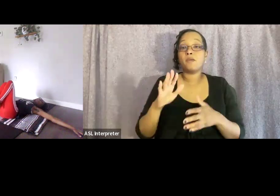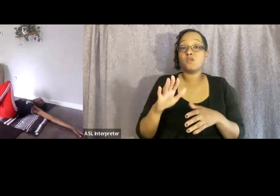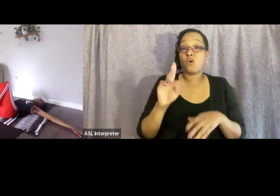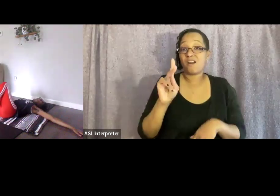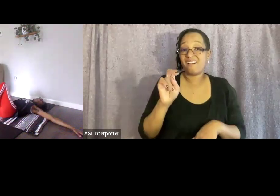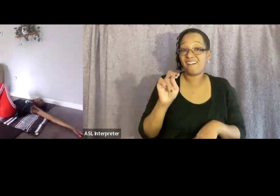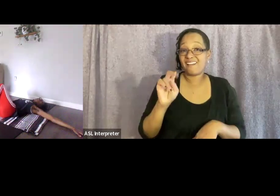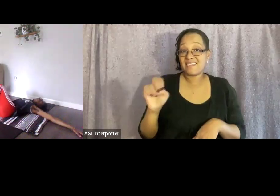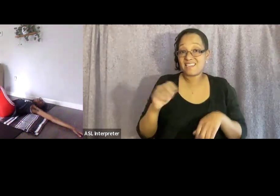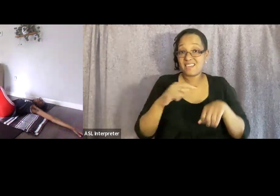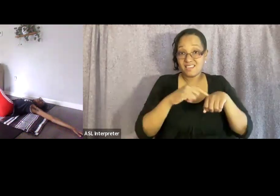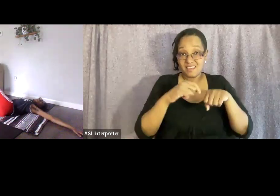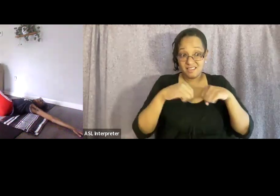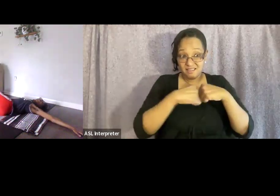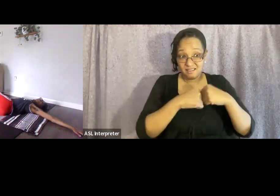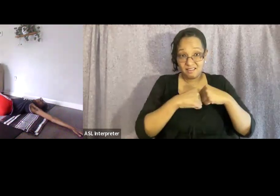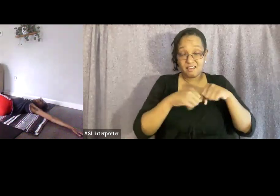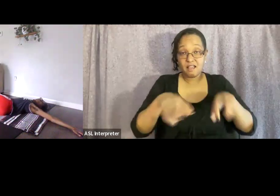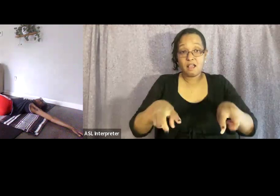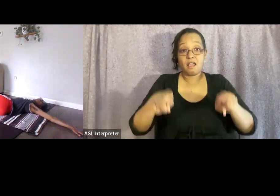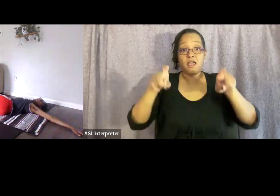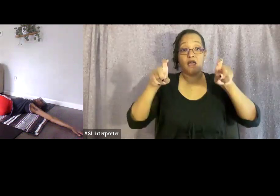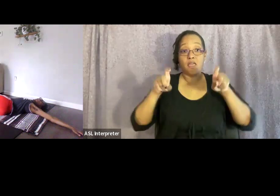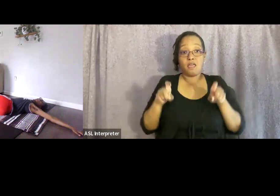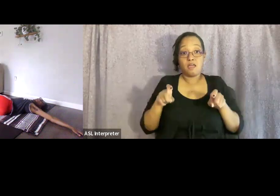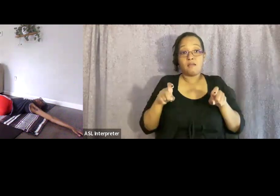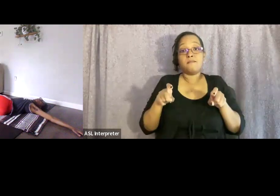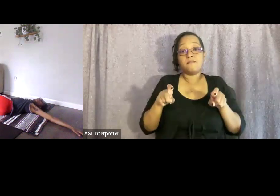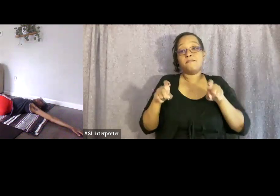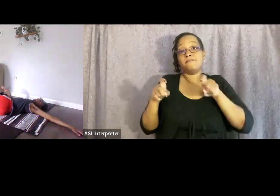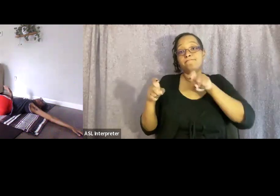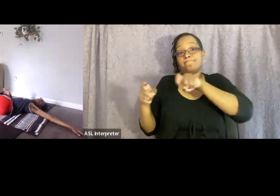and then letting your knees or legs fall to one side.